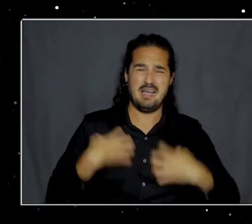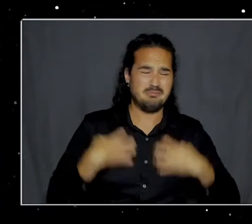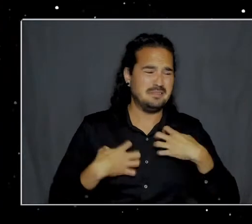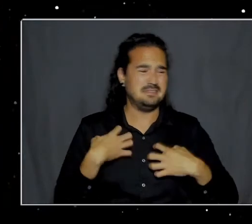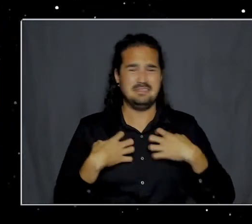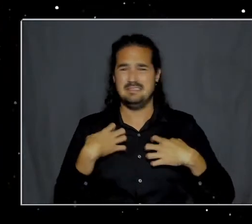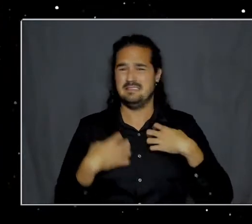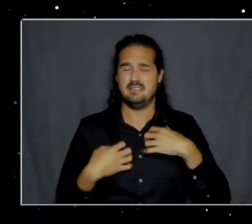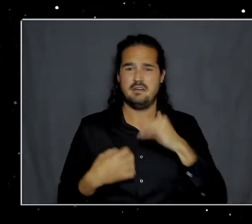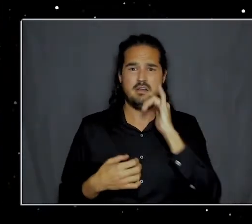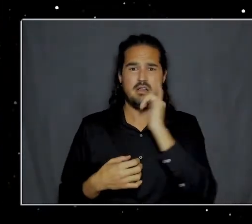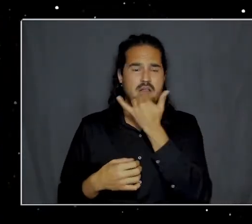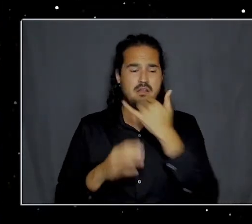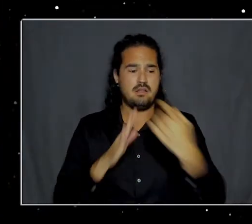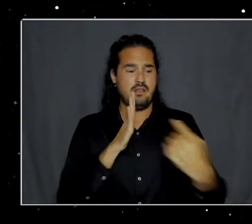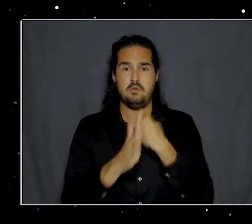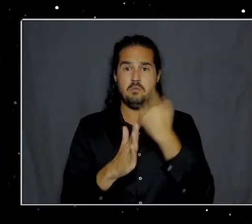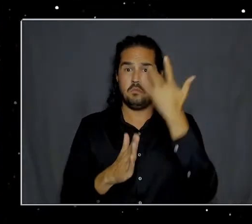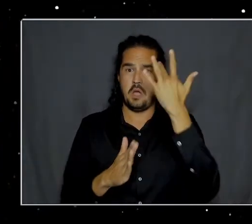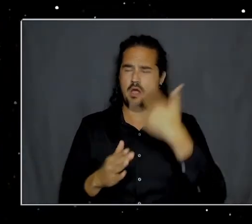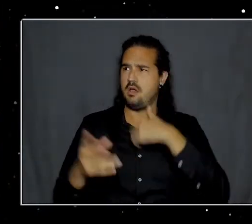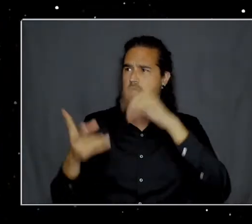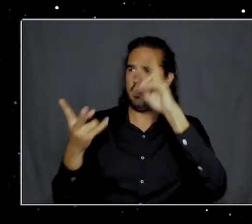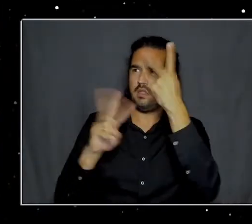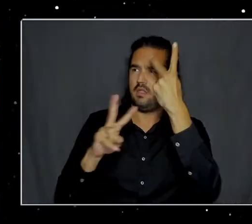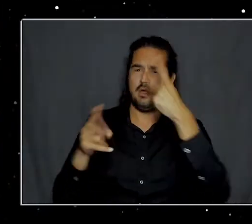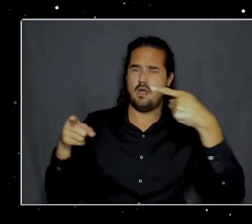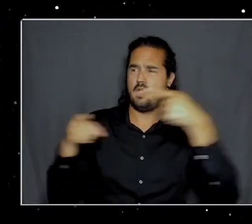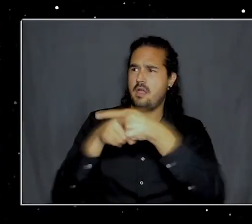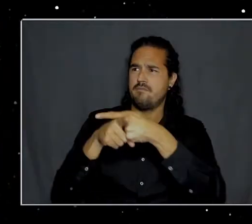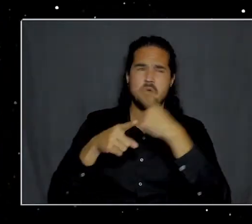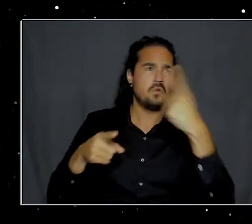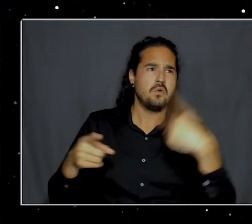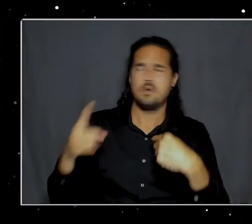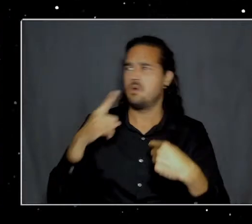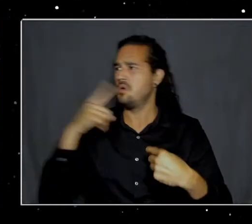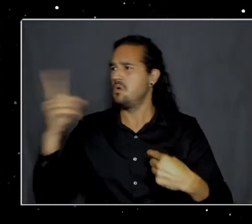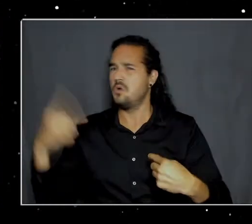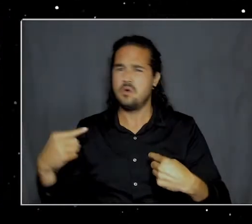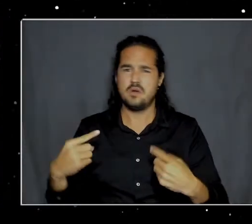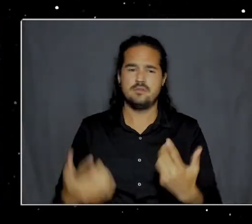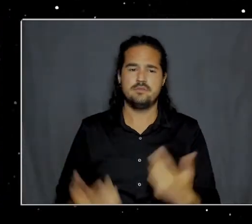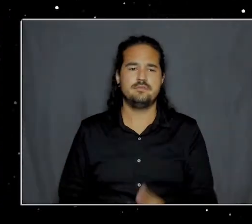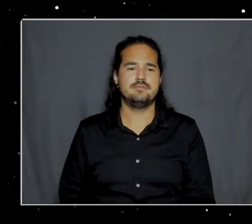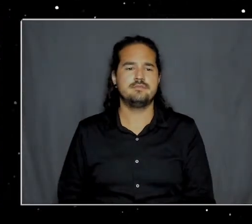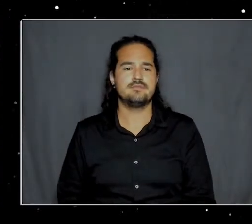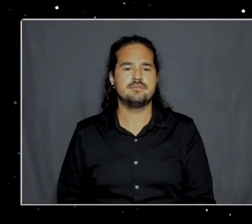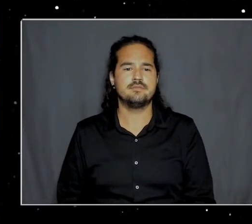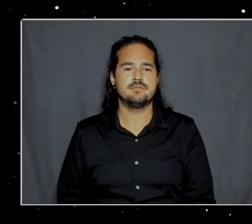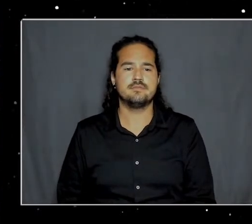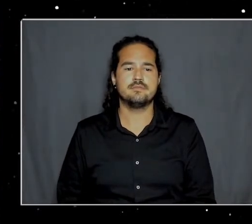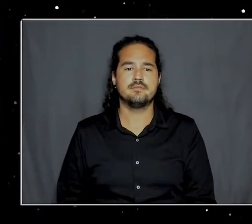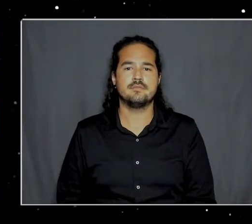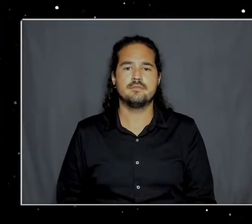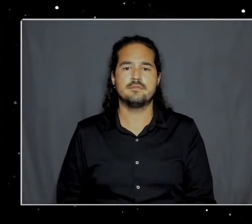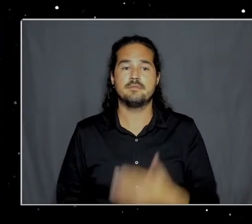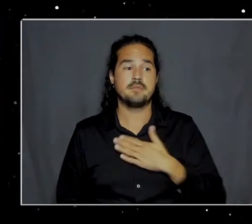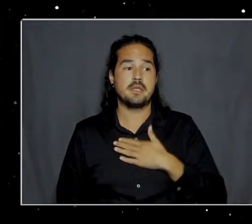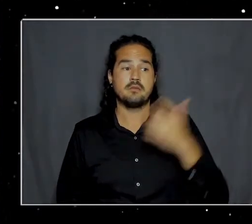NOT KILLED FOR MISUNDERSTANDING CONFLICTING COMMANDS. KATRINA JOHNSON: SO WELFARE CHECKS DON'T LEAVE MY